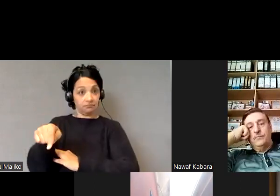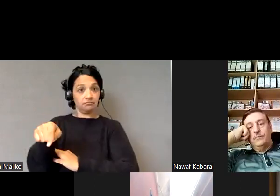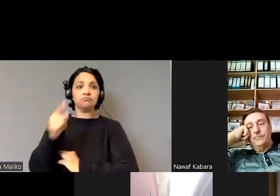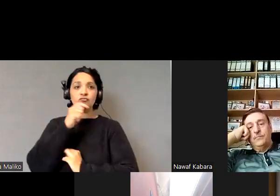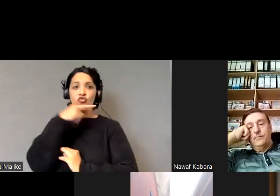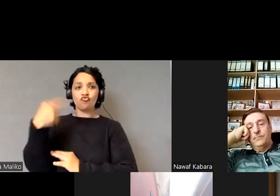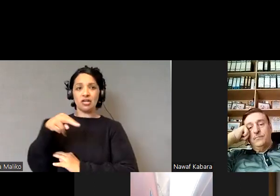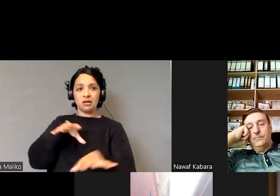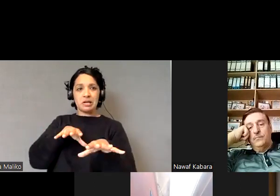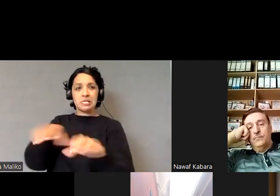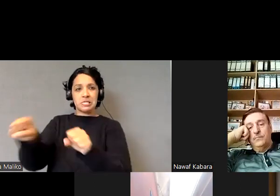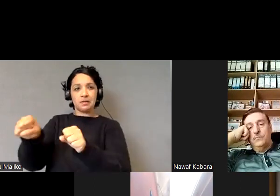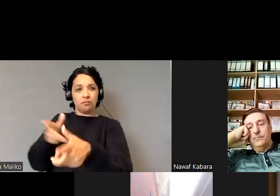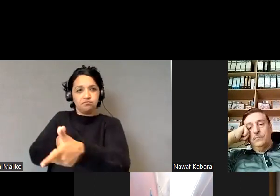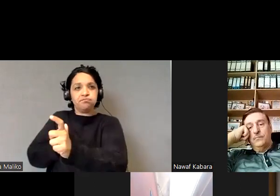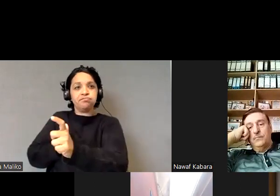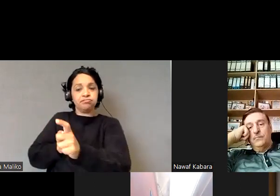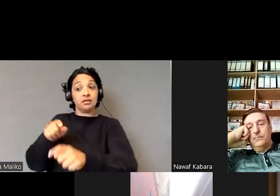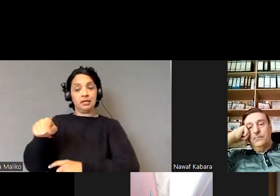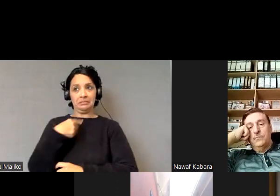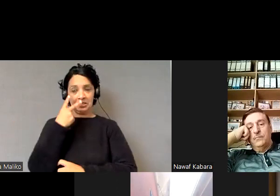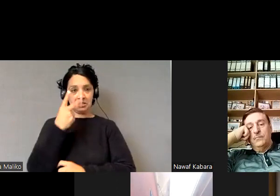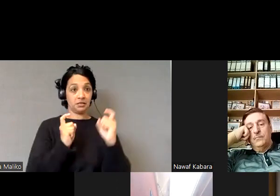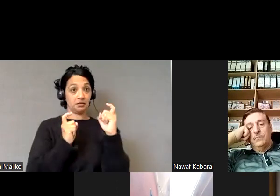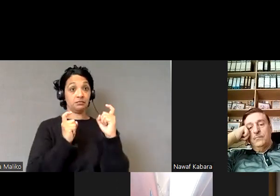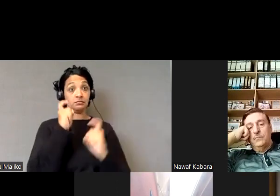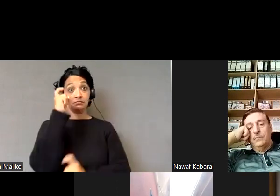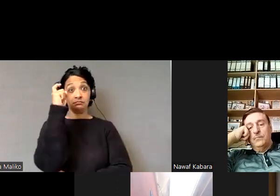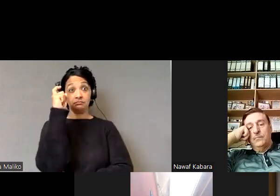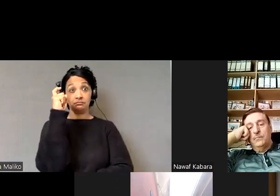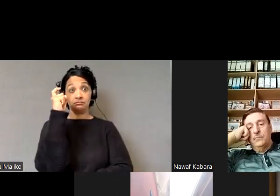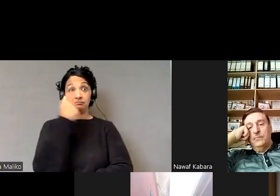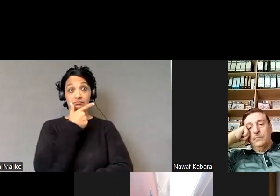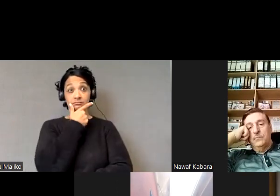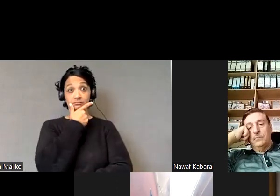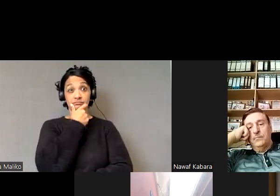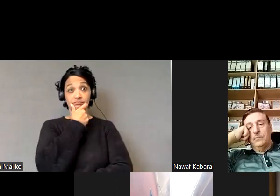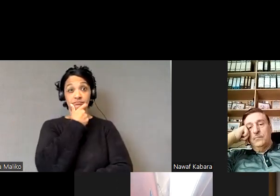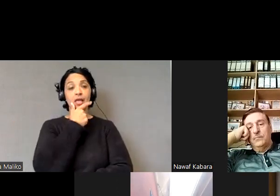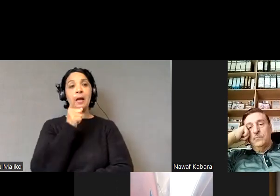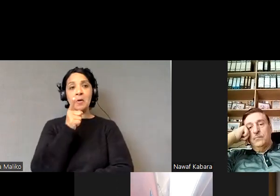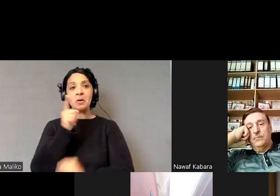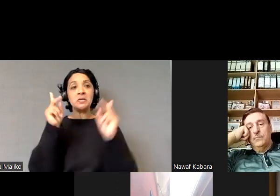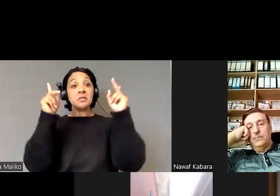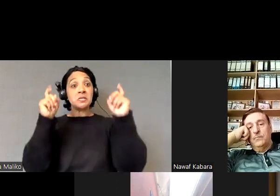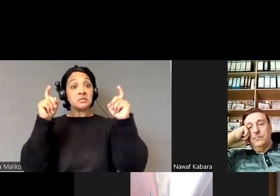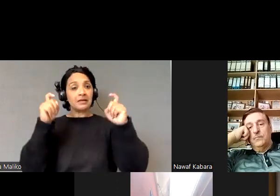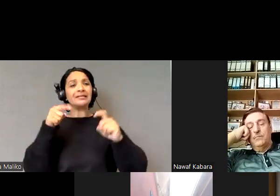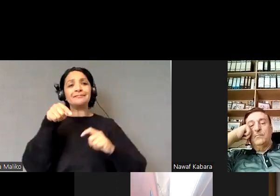I see one half eyebrow raised. Of course their title doesn't disguise the effect we're talking about the conduct of